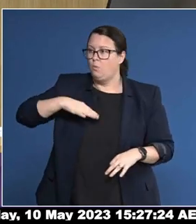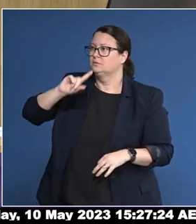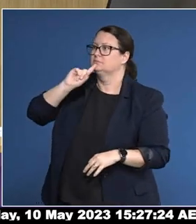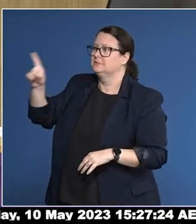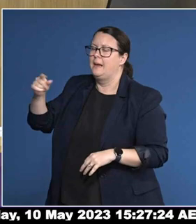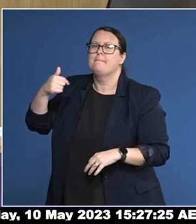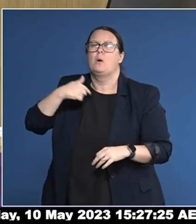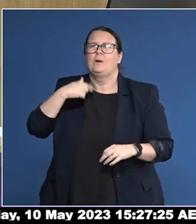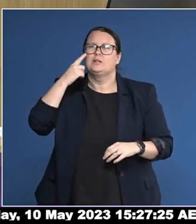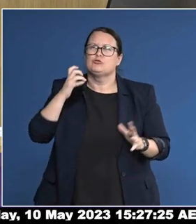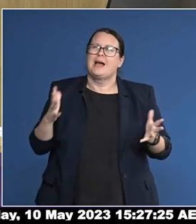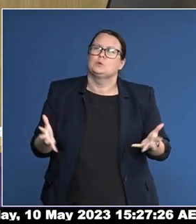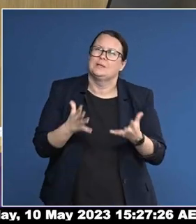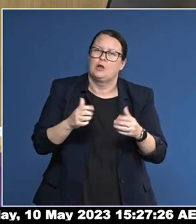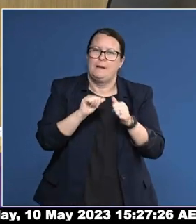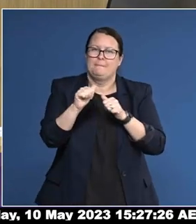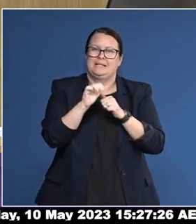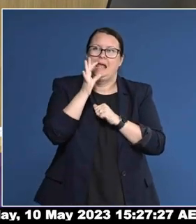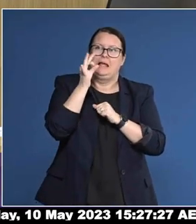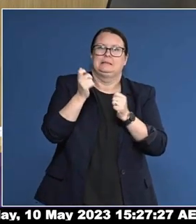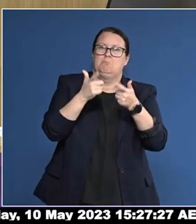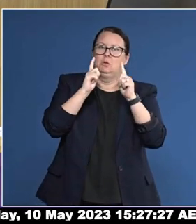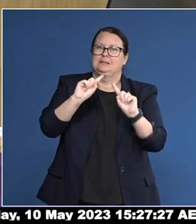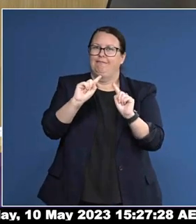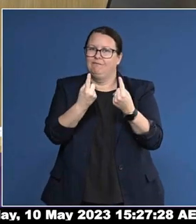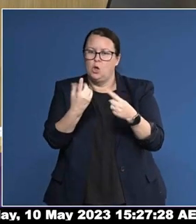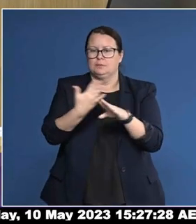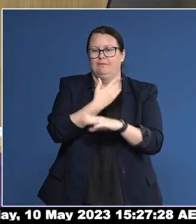supportive fashion for them to work with senior managers within their team.